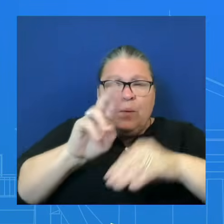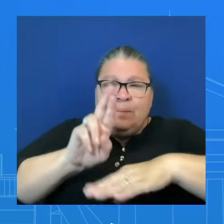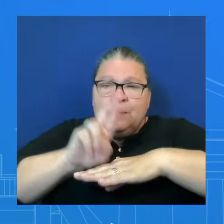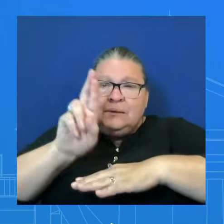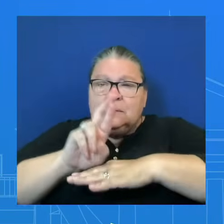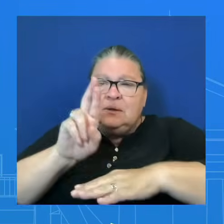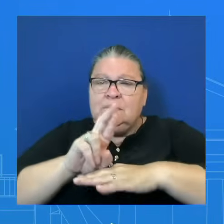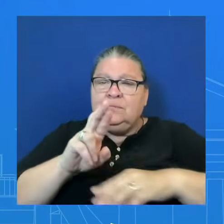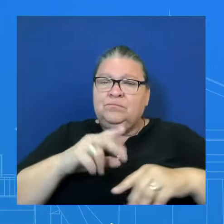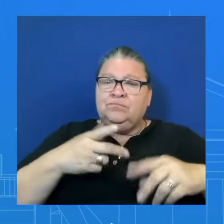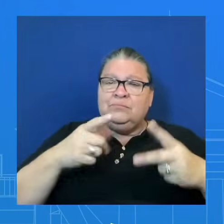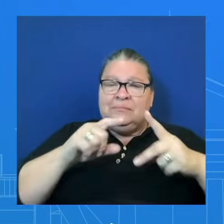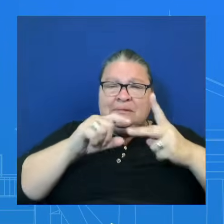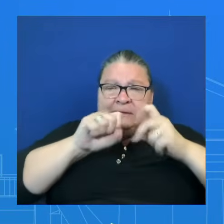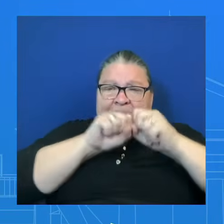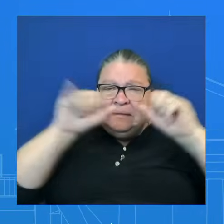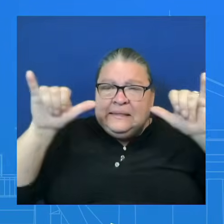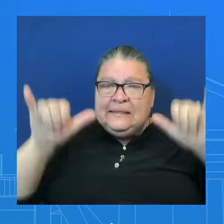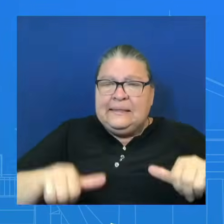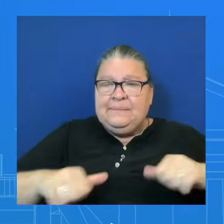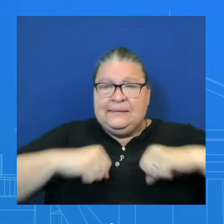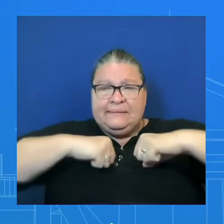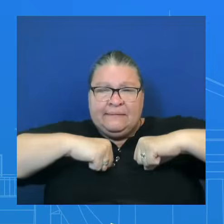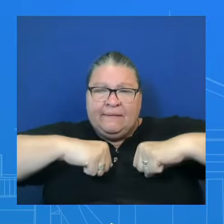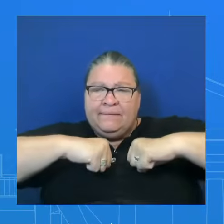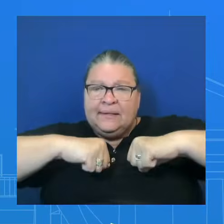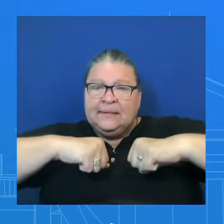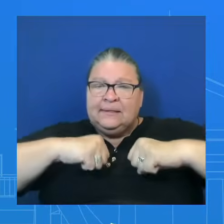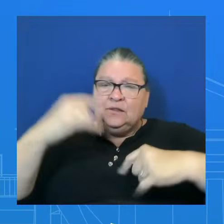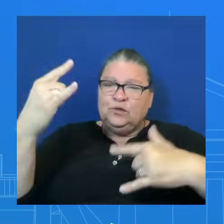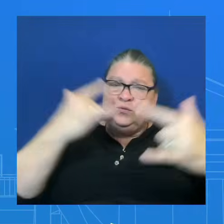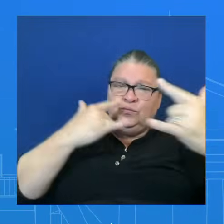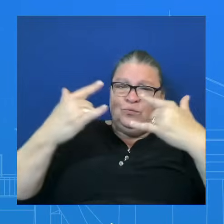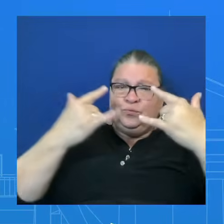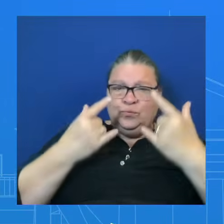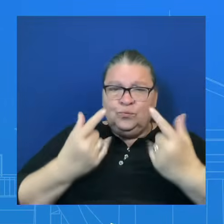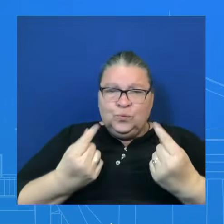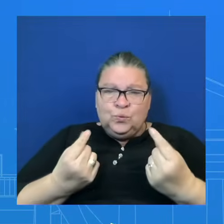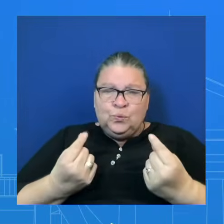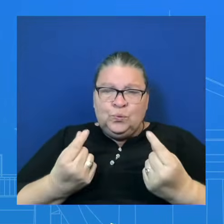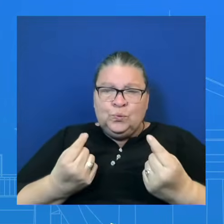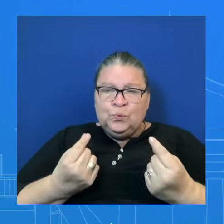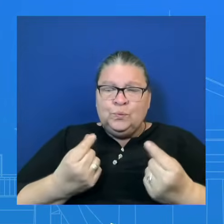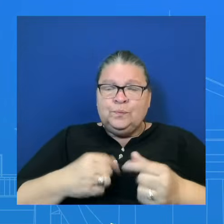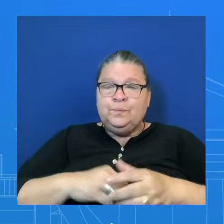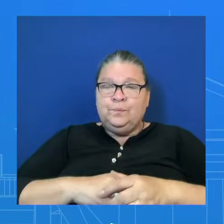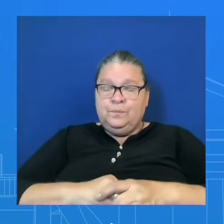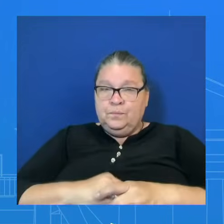for many, many months. And in this last package, one I think we just talked about last week, there were additional interceptor missiles.